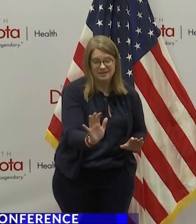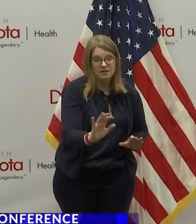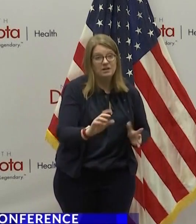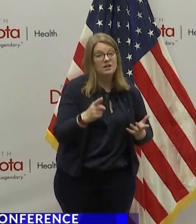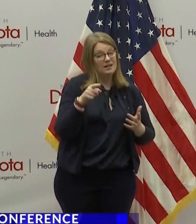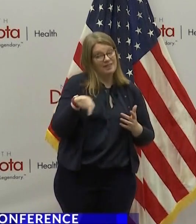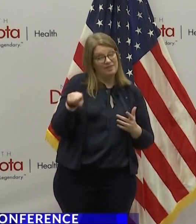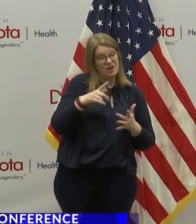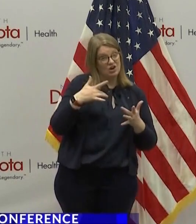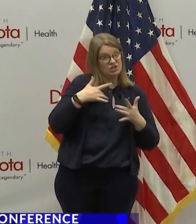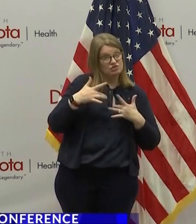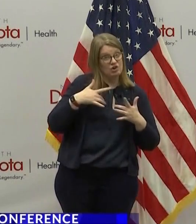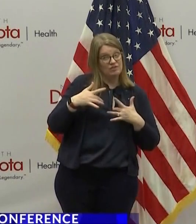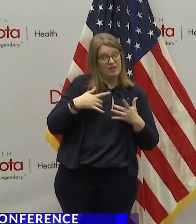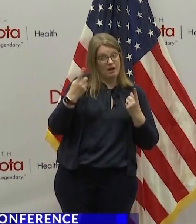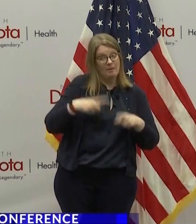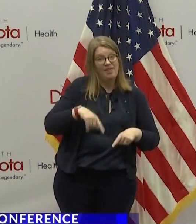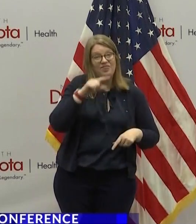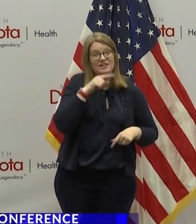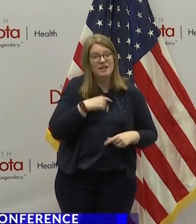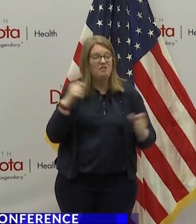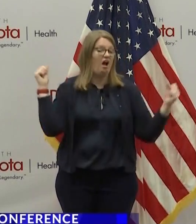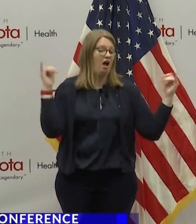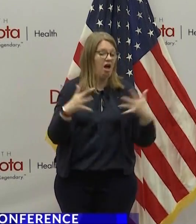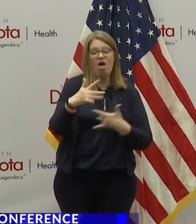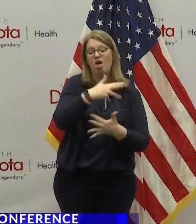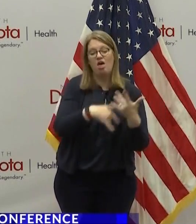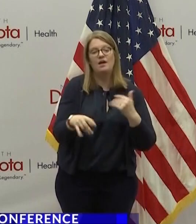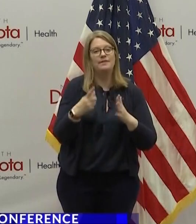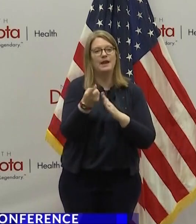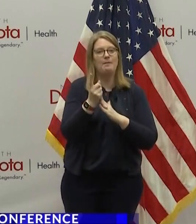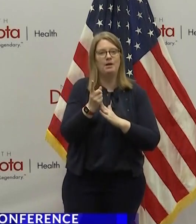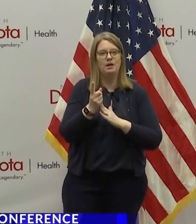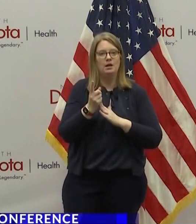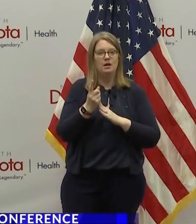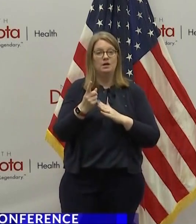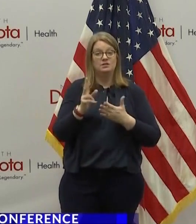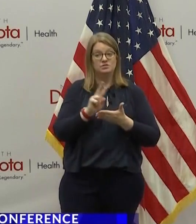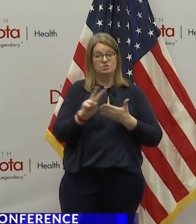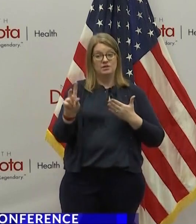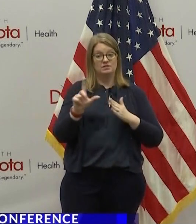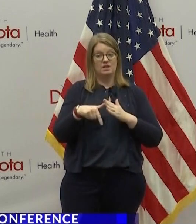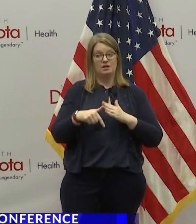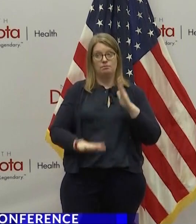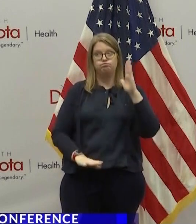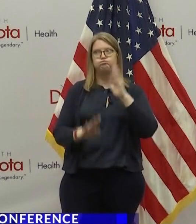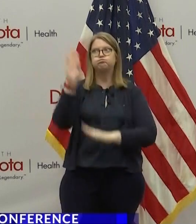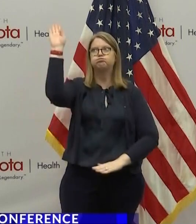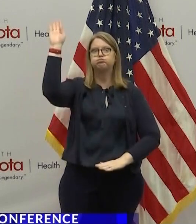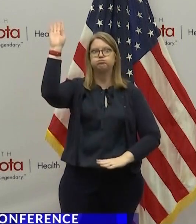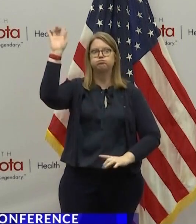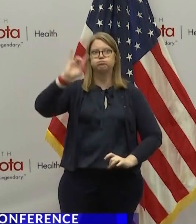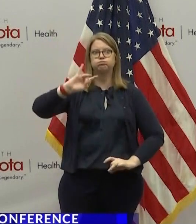TO. THEY'RE WORRIED AND RIGHTLY SO ABOUT A DANGEROUS POST